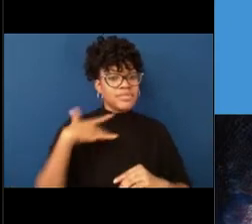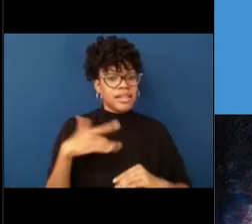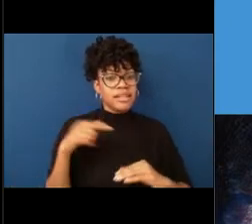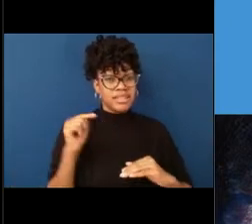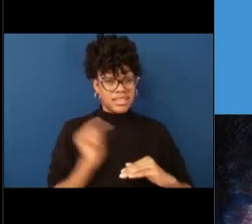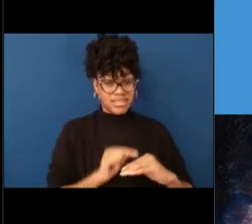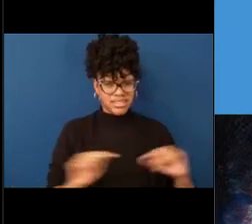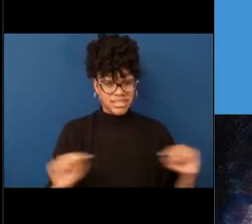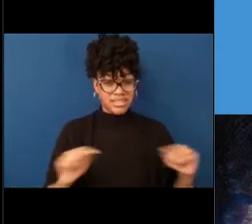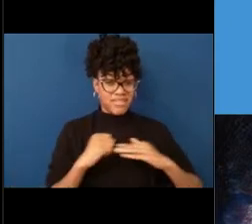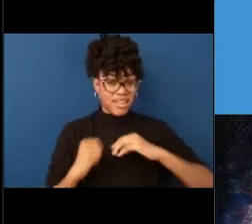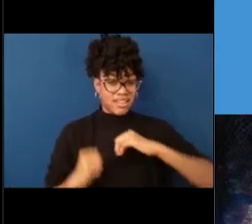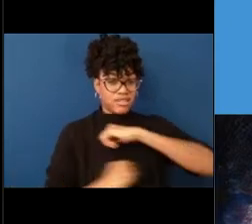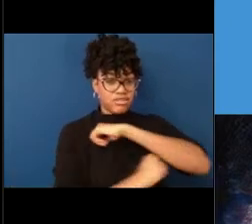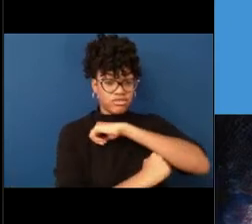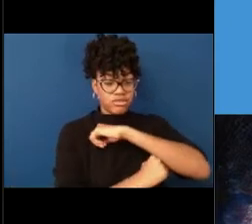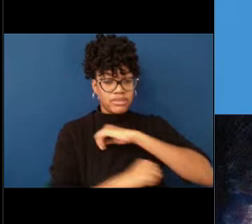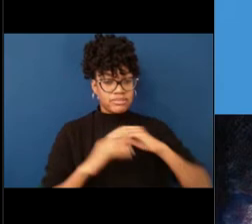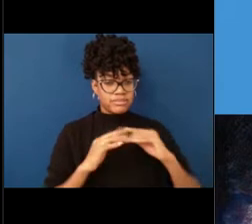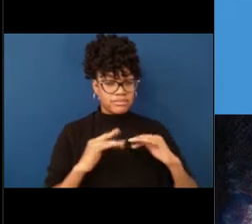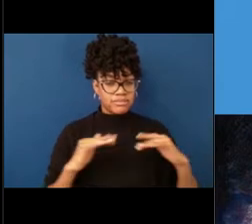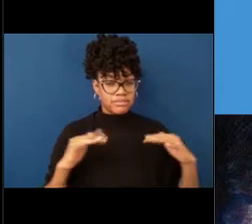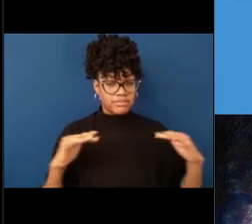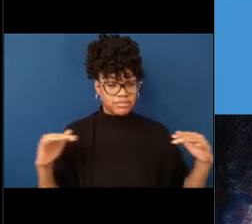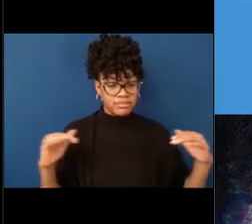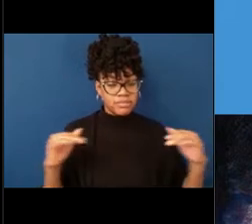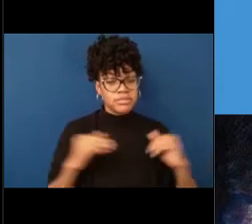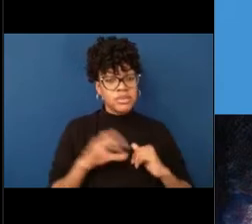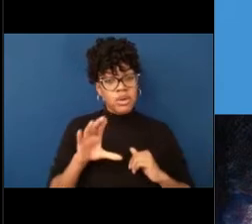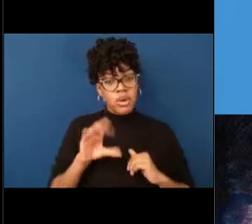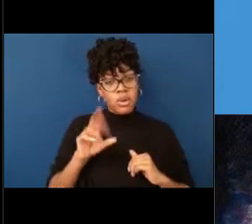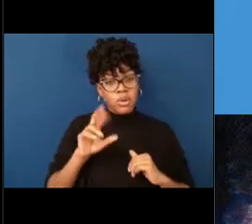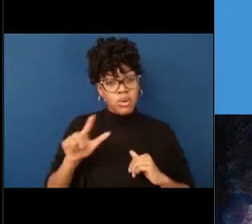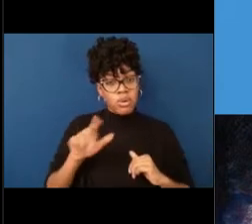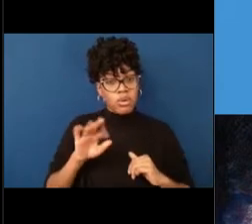numerous other life forms are born in the ocean, on land.